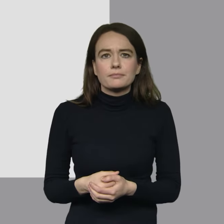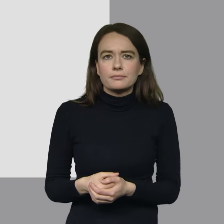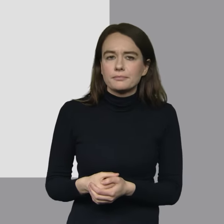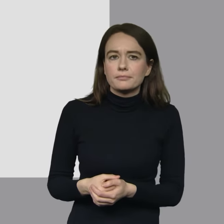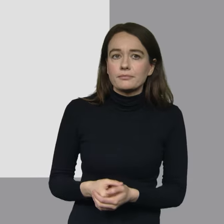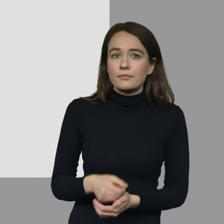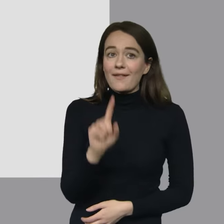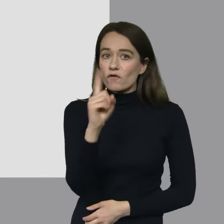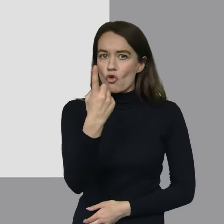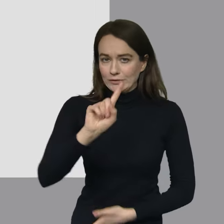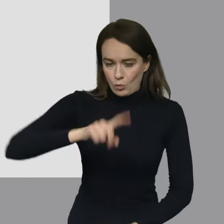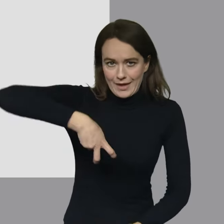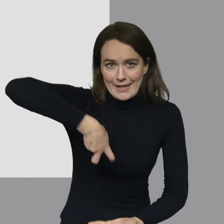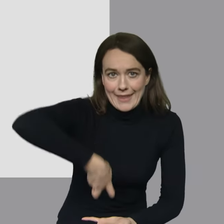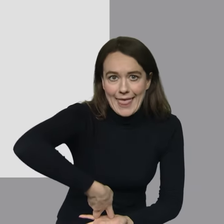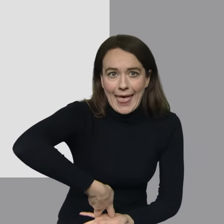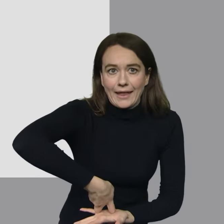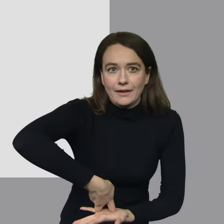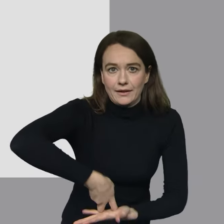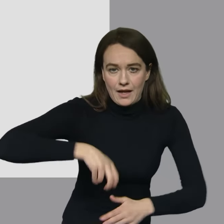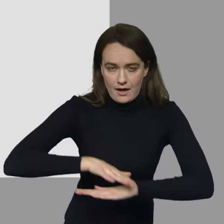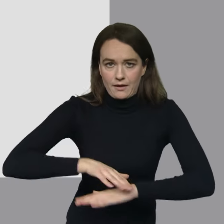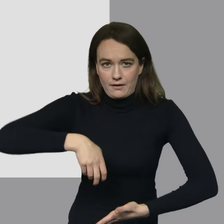Firstly, kneel on the floor by the side of your casualty.